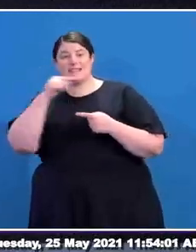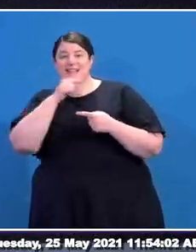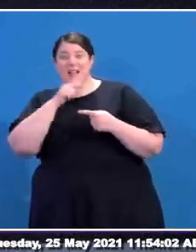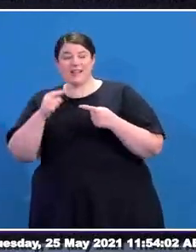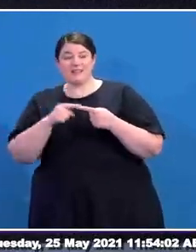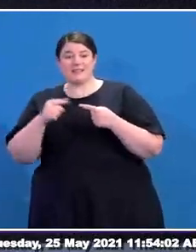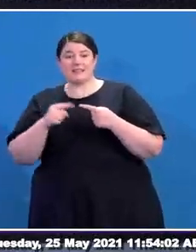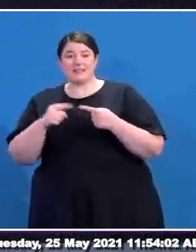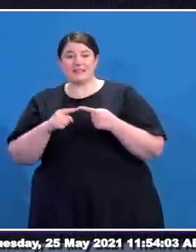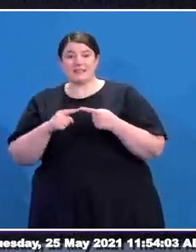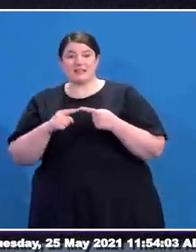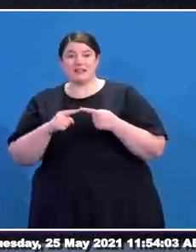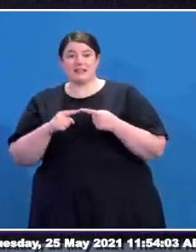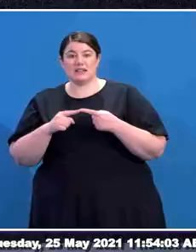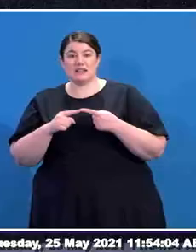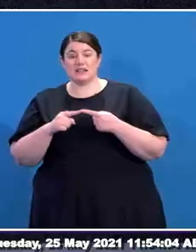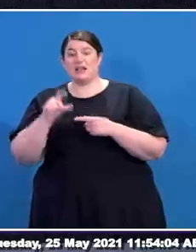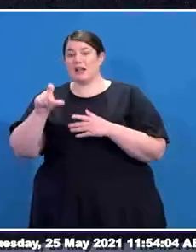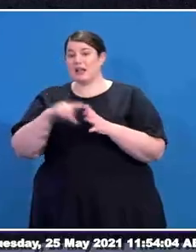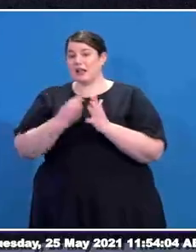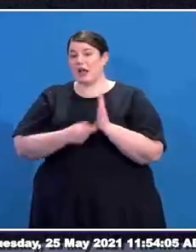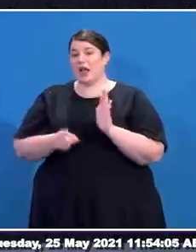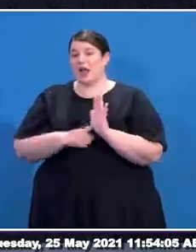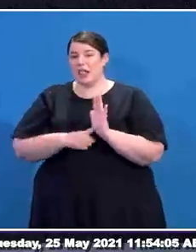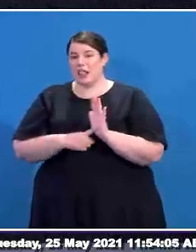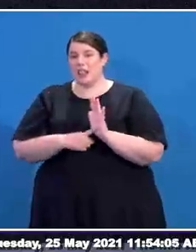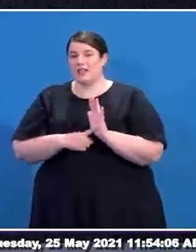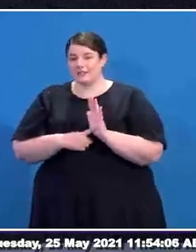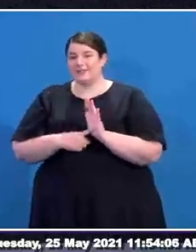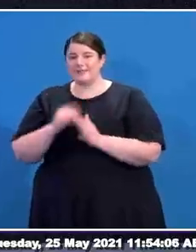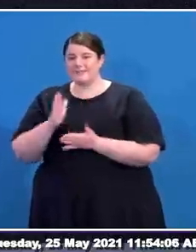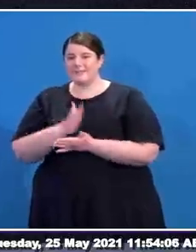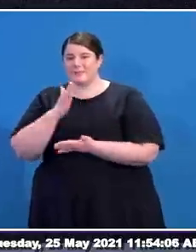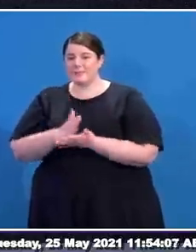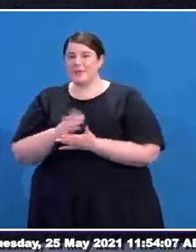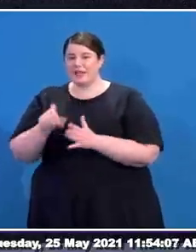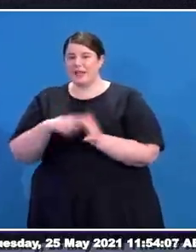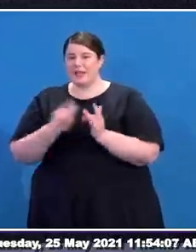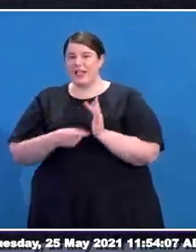So just we'llcall, we will refer to "Carl". Oh, sorry. I will just give you that, (CROSSTALK)